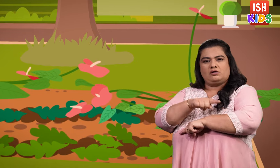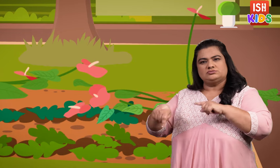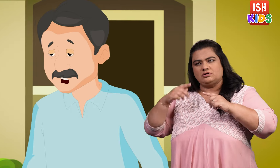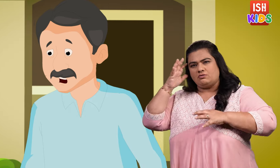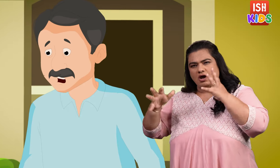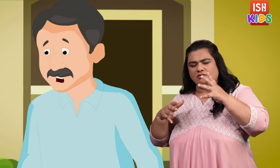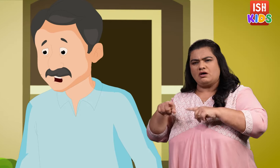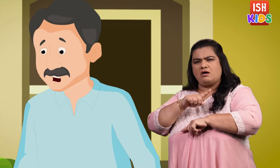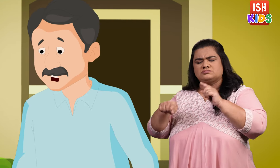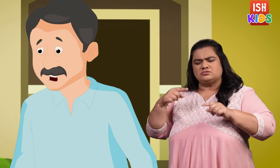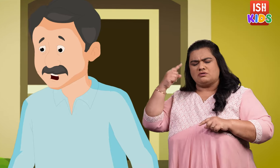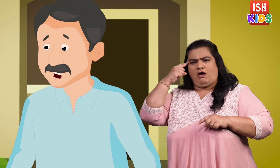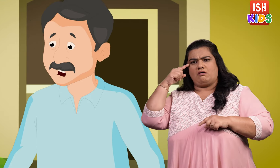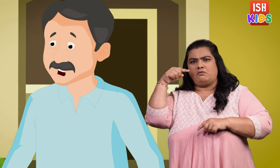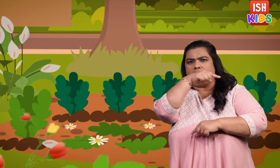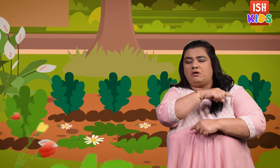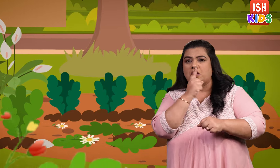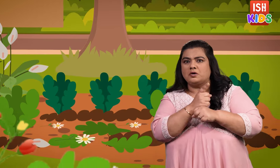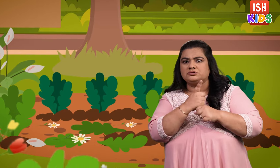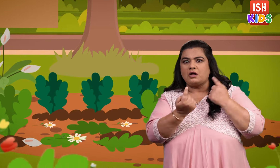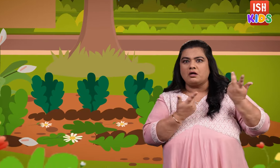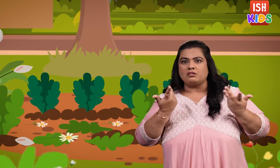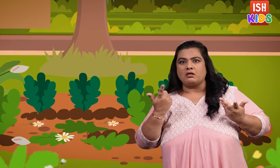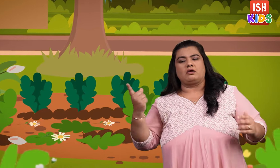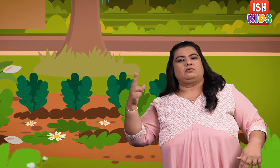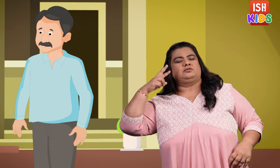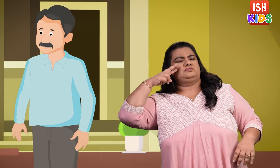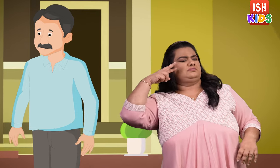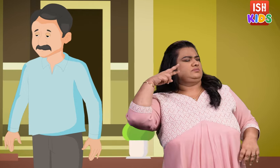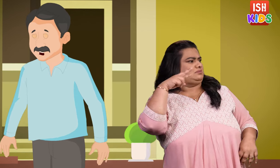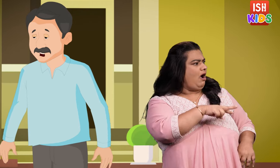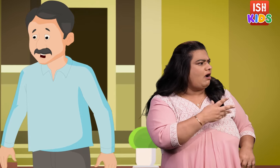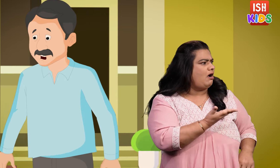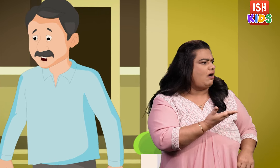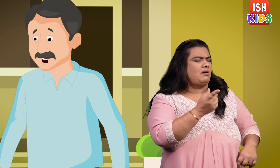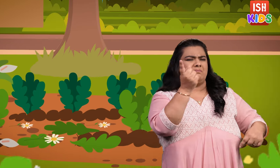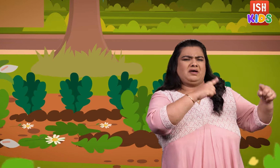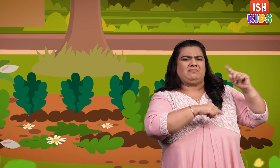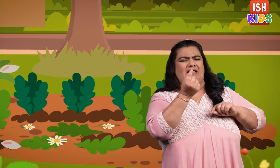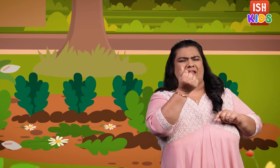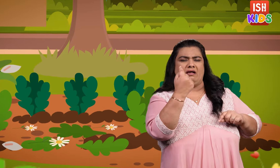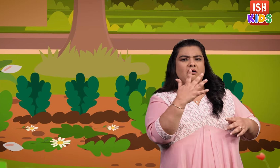The anxious Engineer wondered about the teacher's garden and was shocked to see hardly any damage.